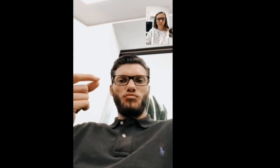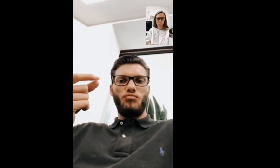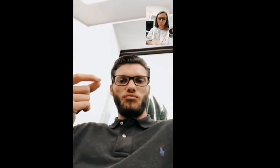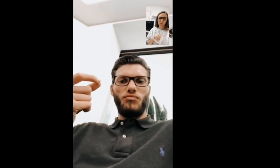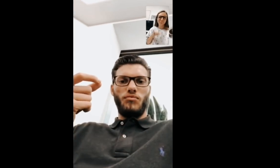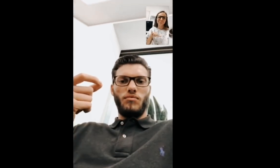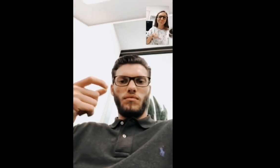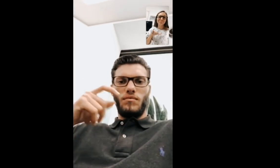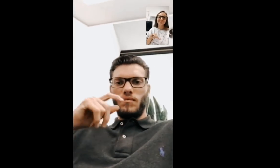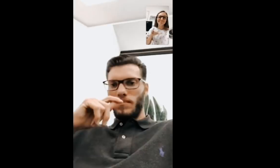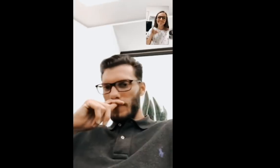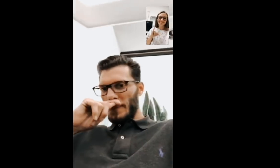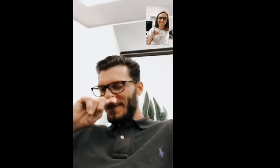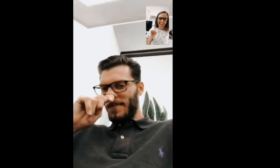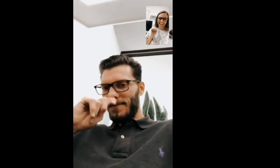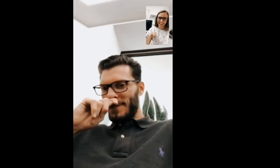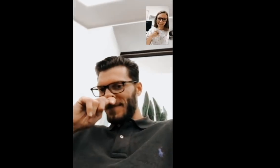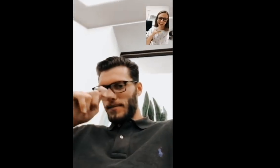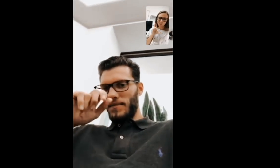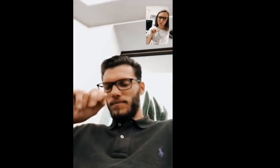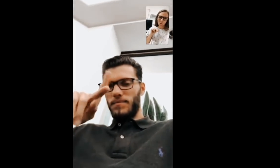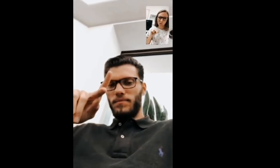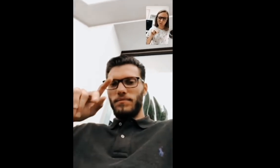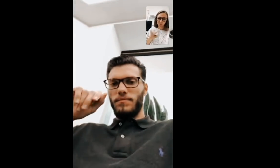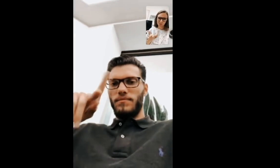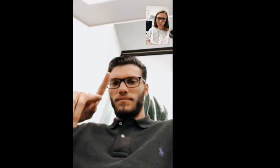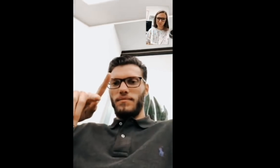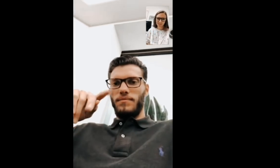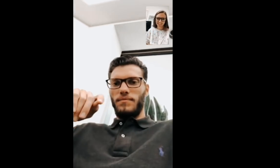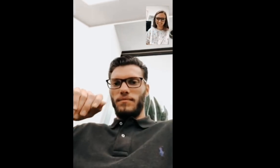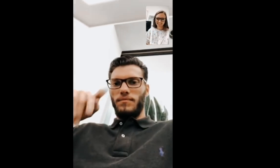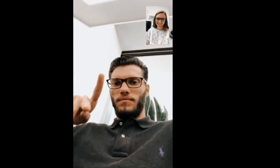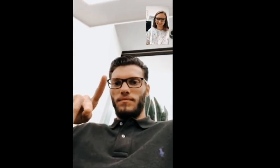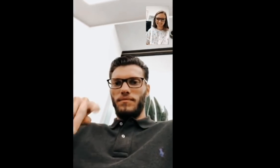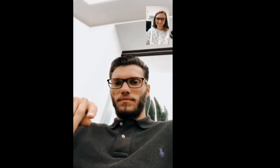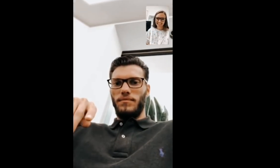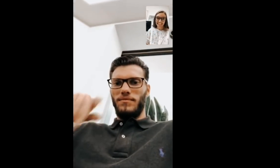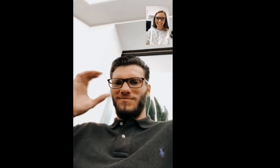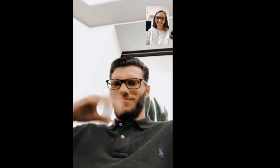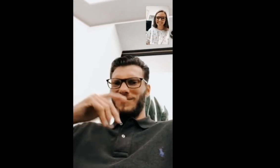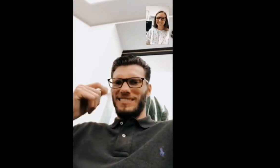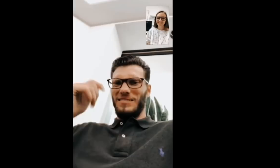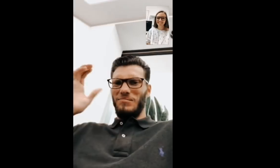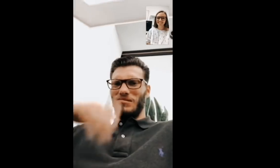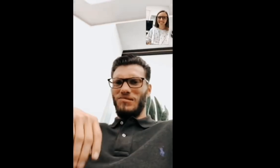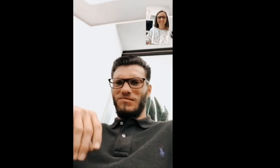That's impossible. They can't just say no. Okay. It's a little weird.